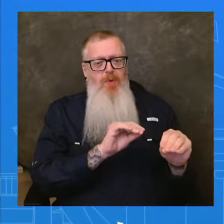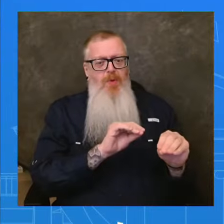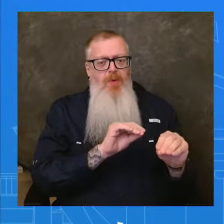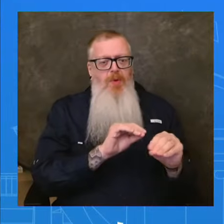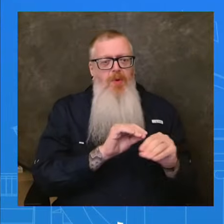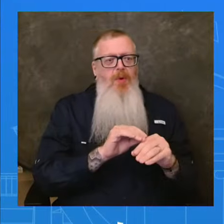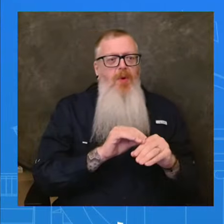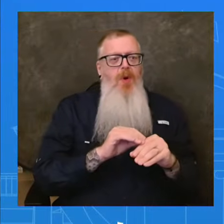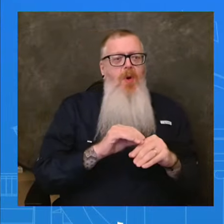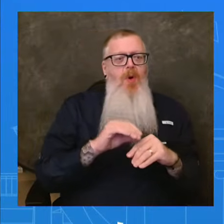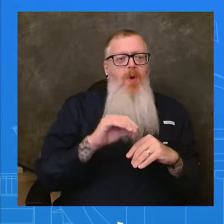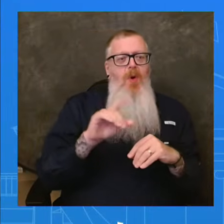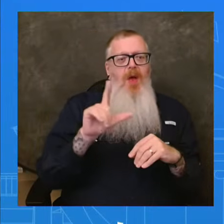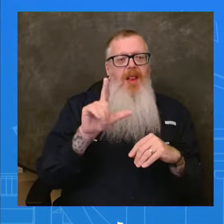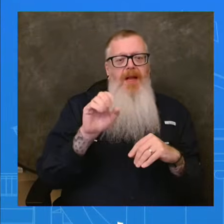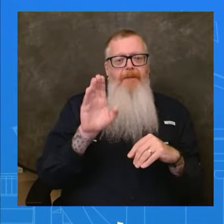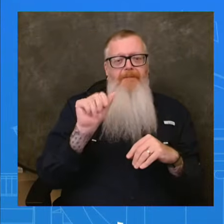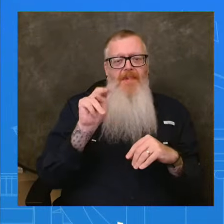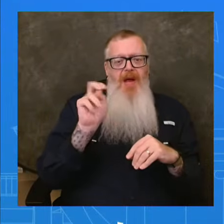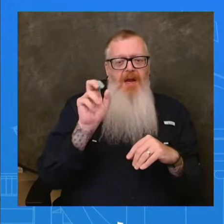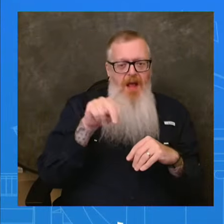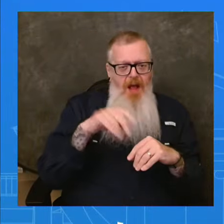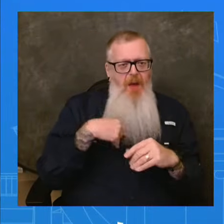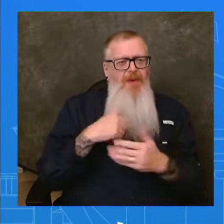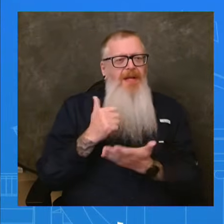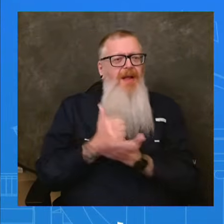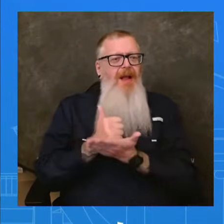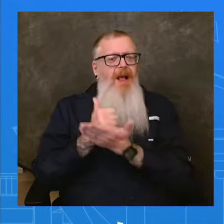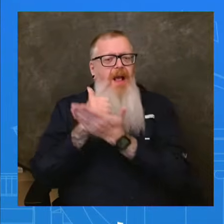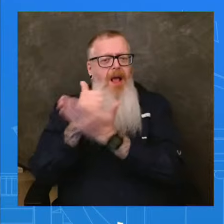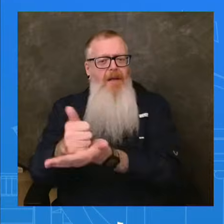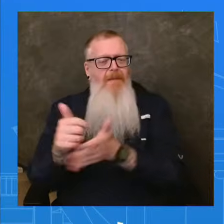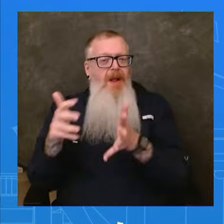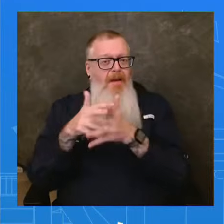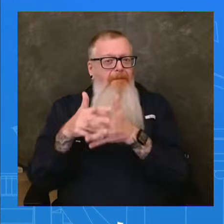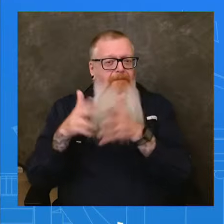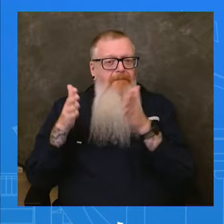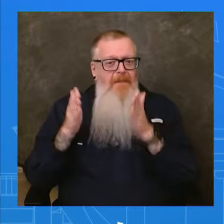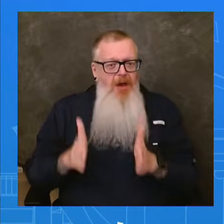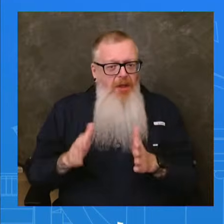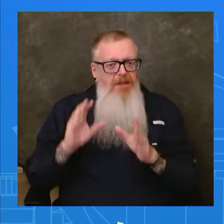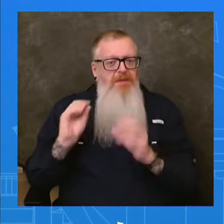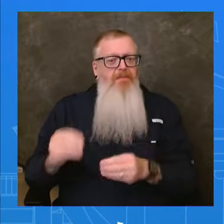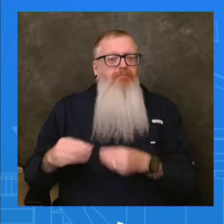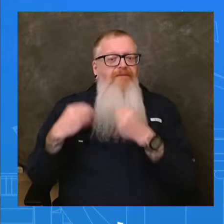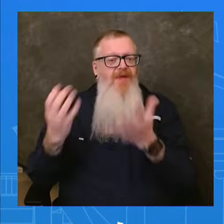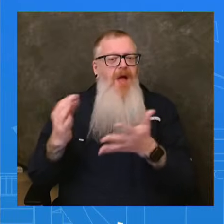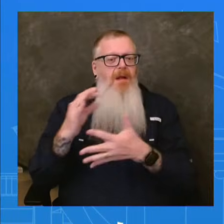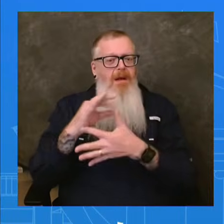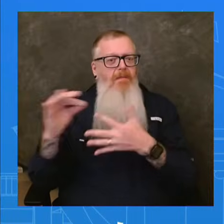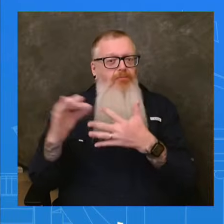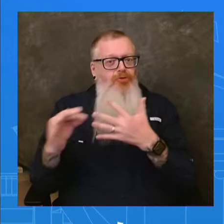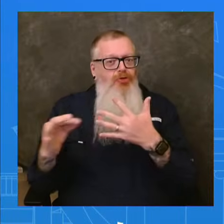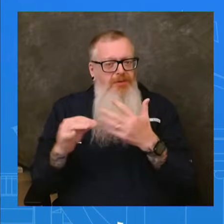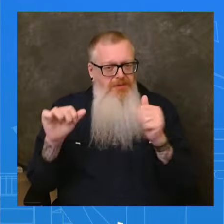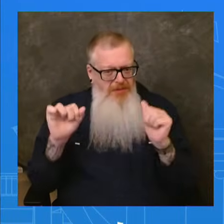by providing as many options as possible to depart and offering loans to U.S. citizens who need assistance.